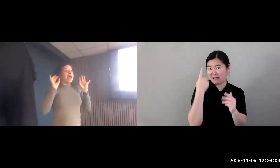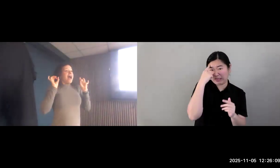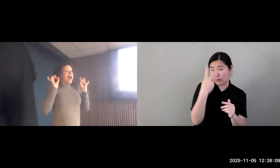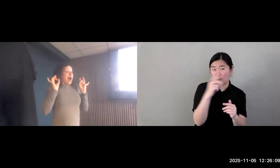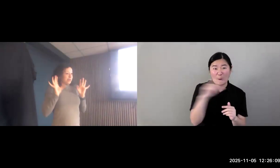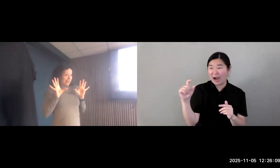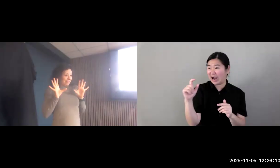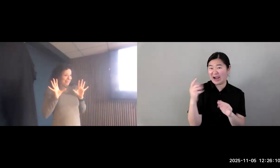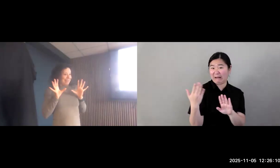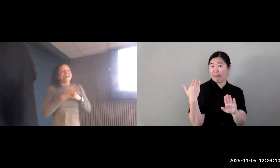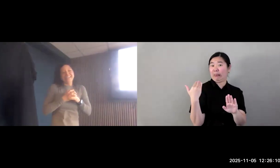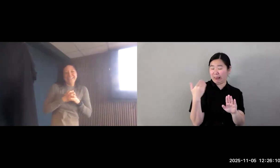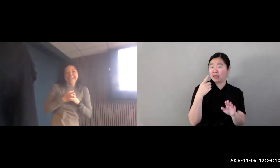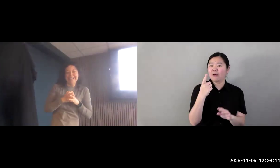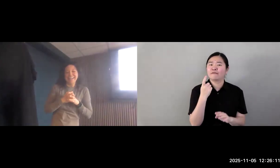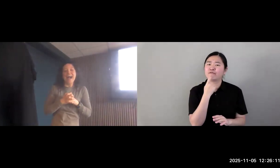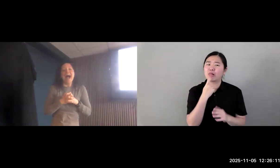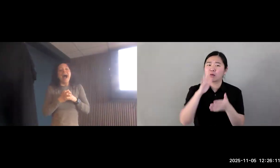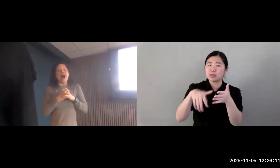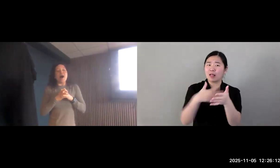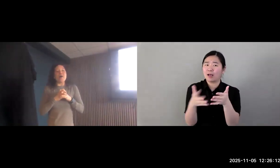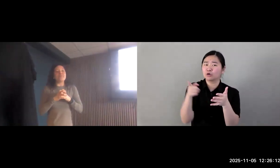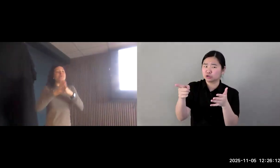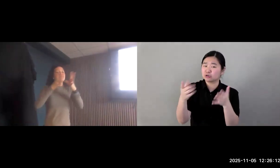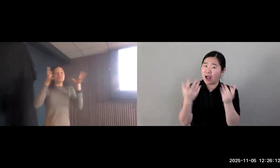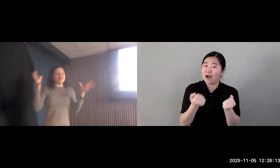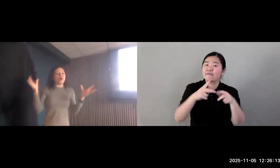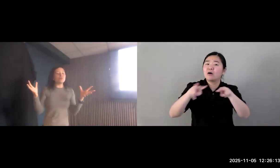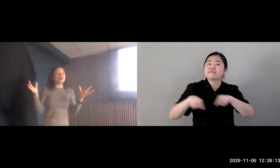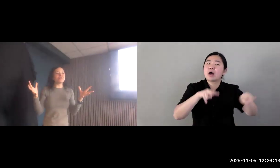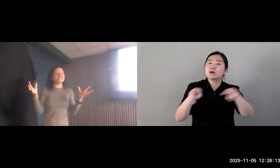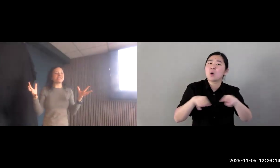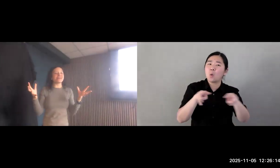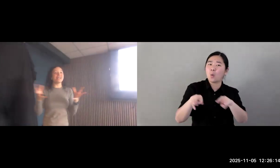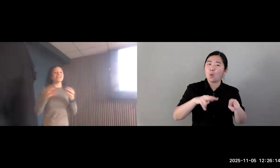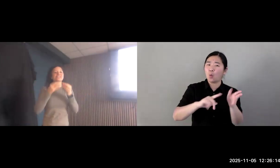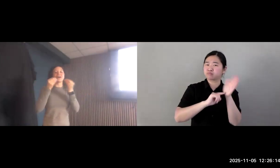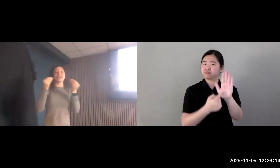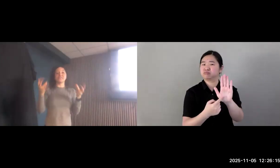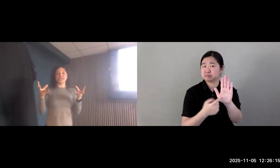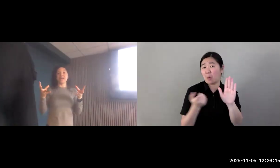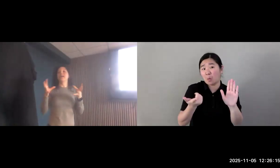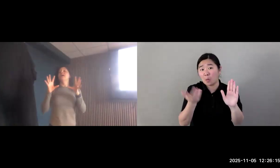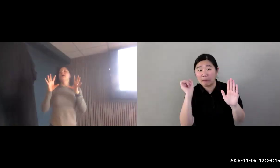I'm done. But the whole point of this study is to kind of say